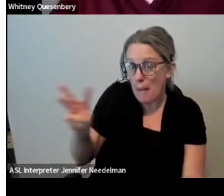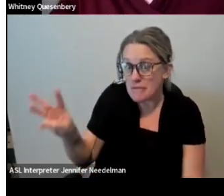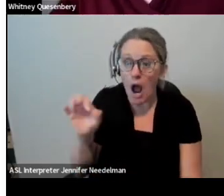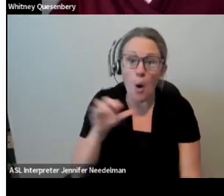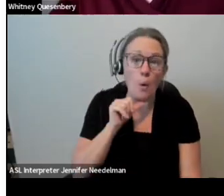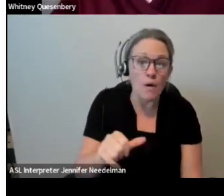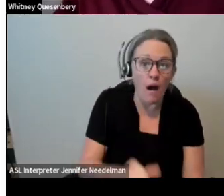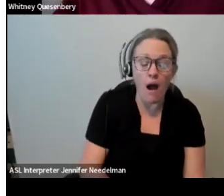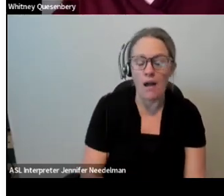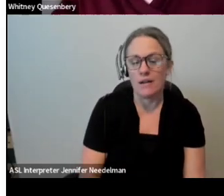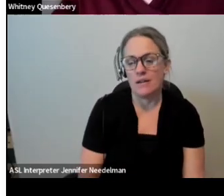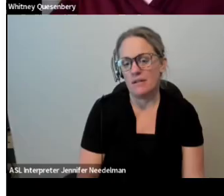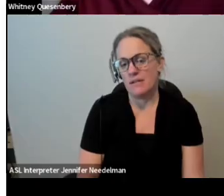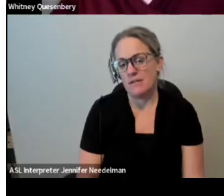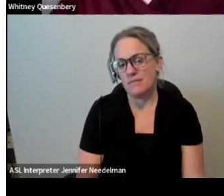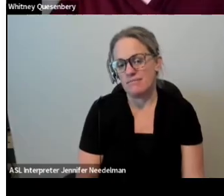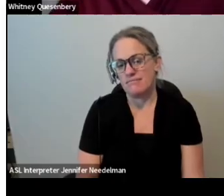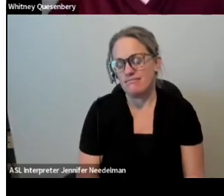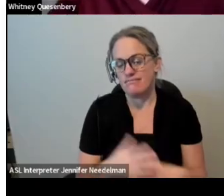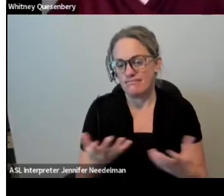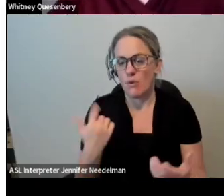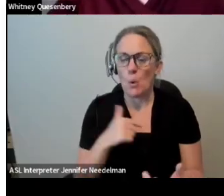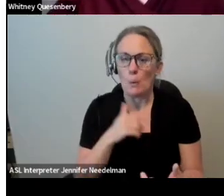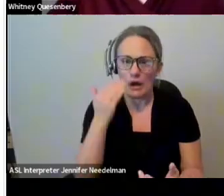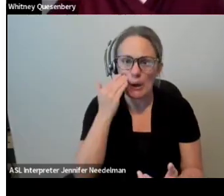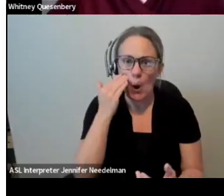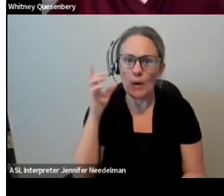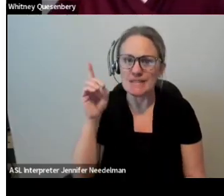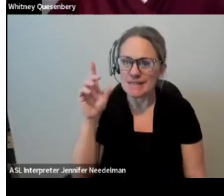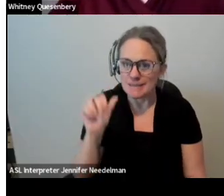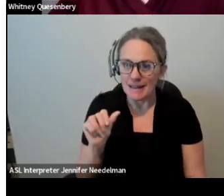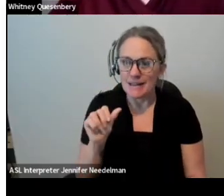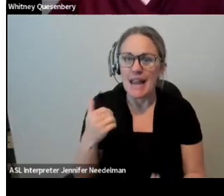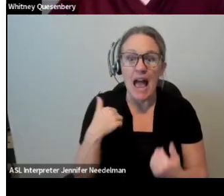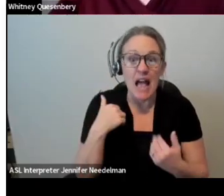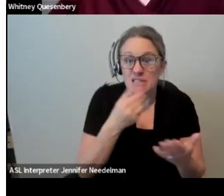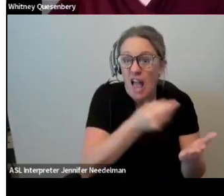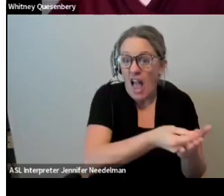Are they, you know, we know that that disability has an economic dimension